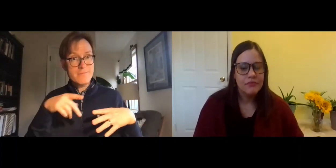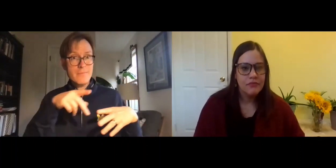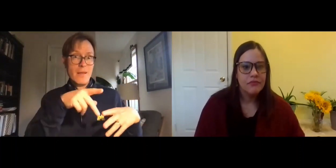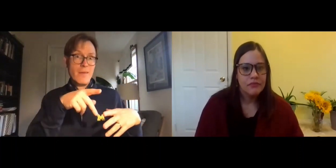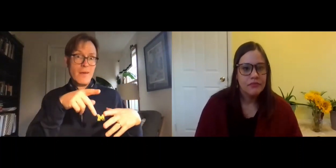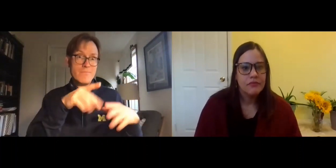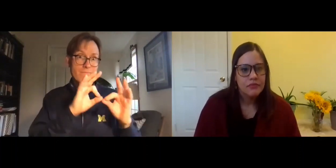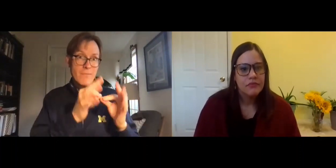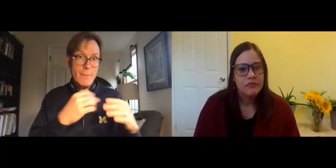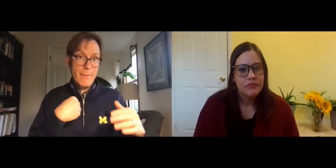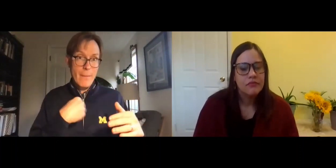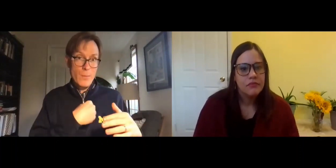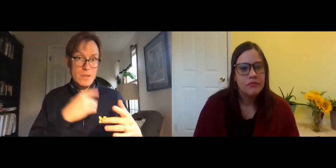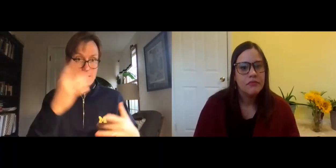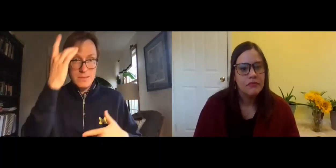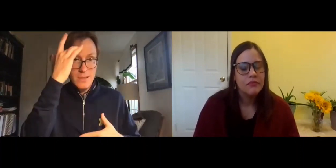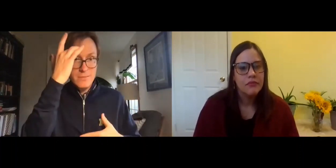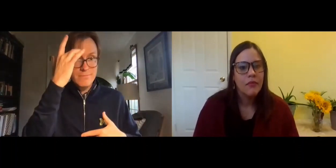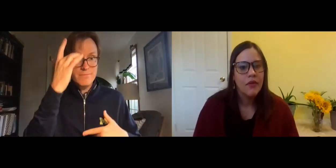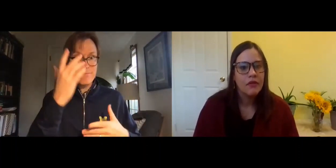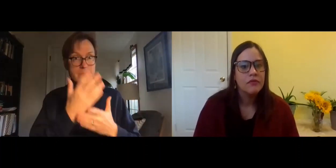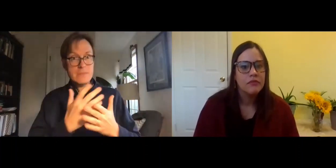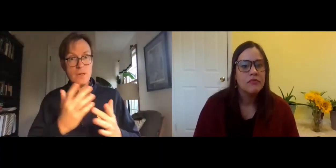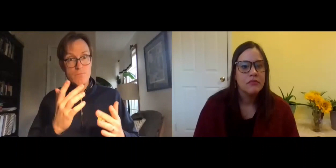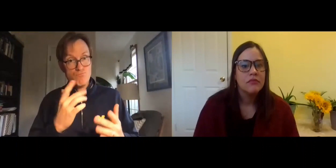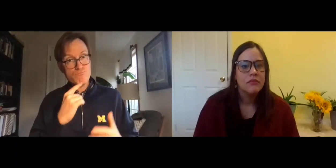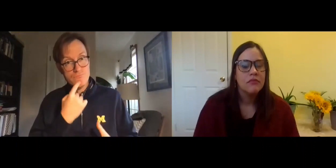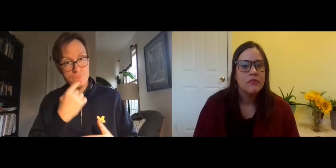We don't want people to get together for the holidays with their family members and their